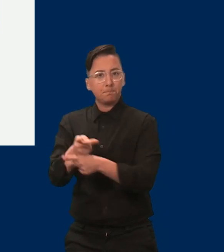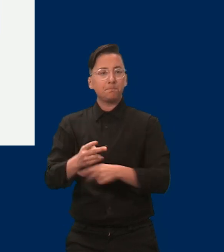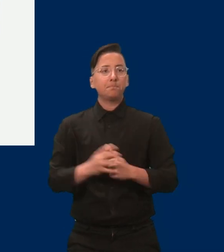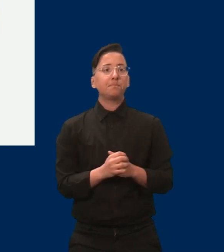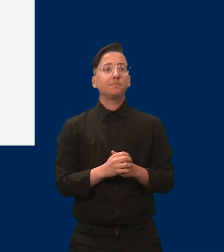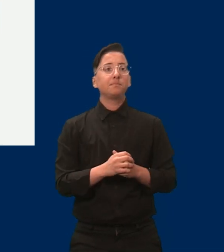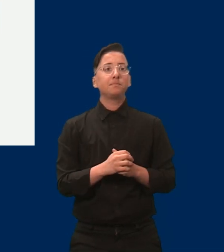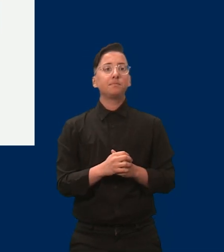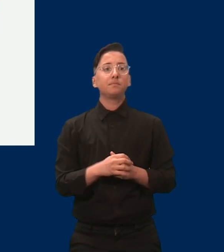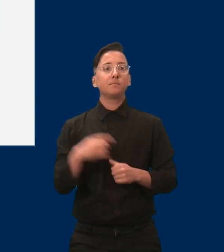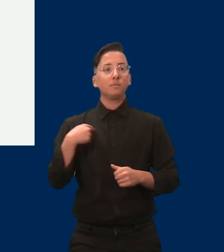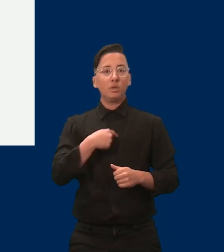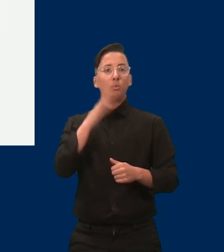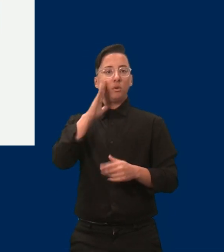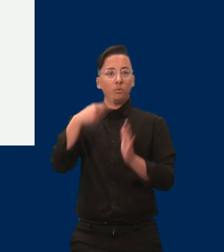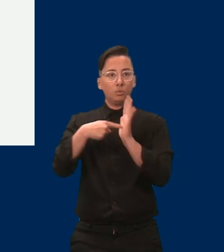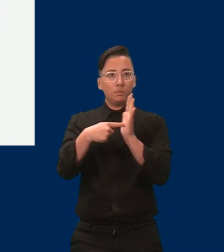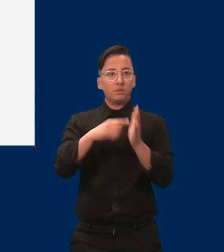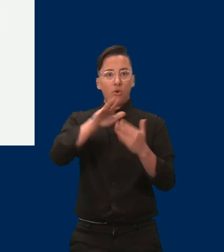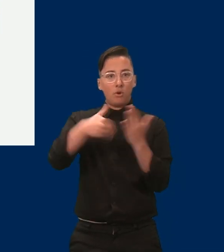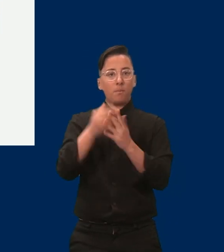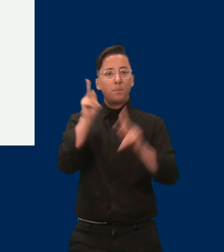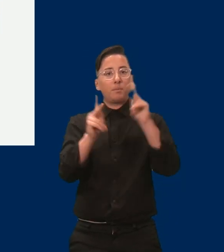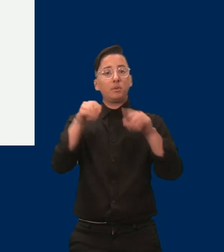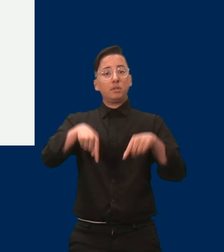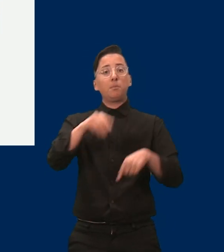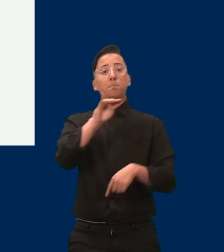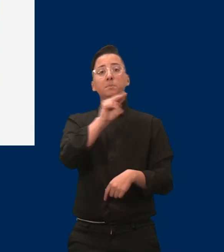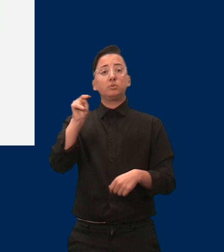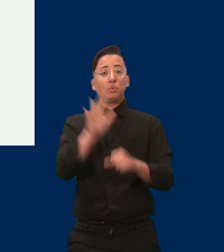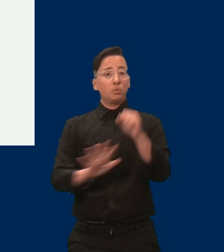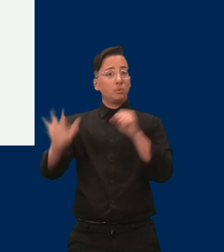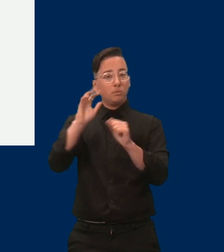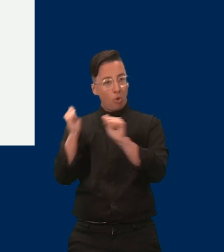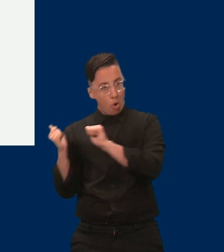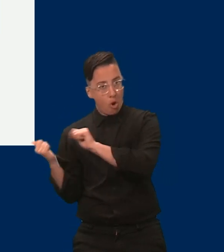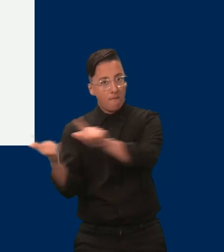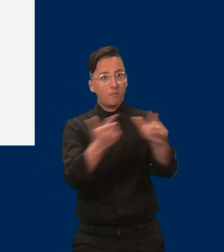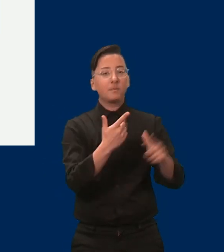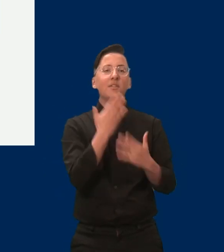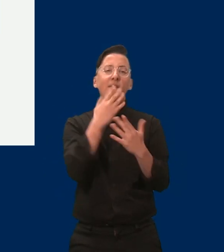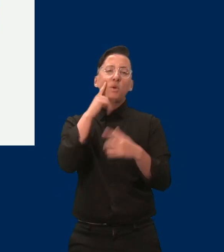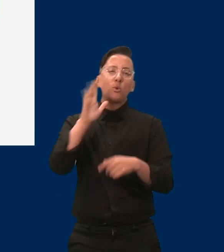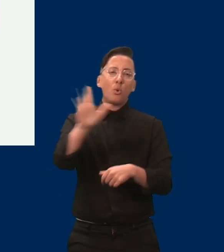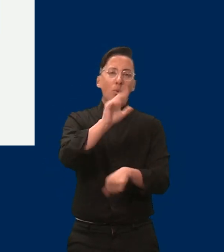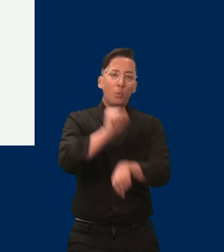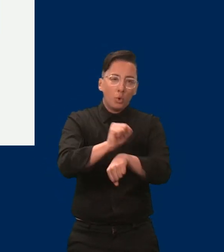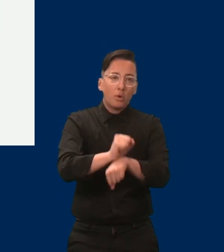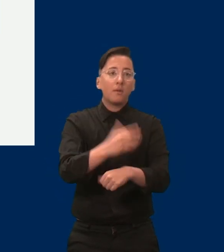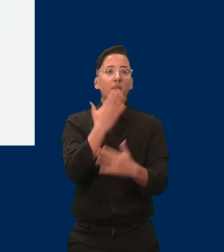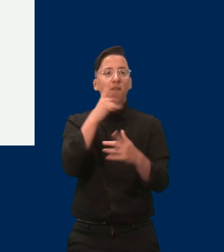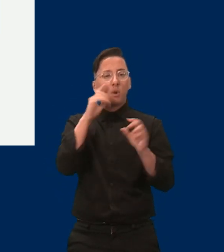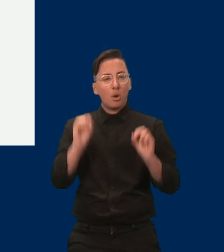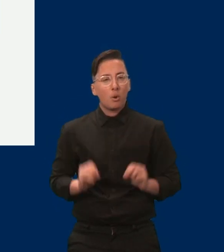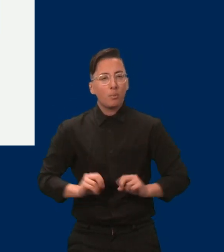So I'm grateful for all of your work. I'm grateful for the opportunity to be able to share in this work.